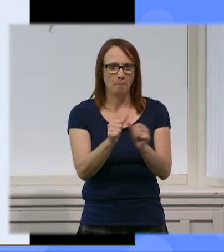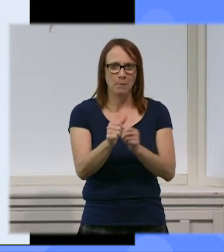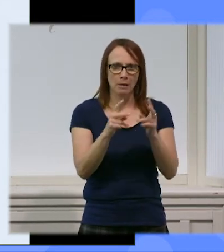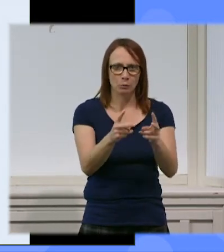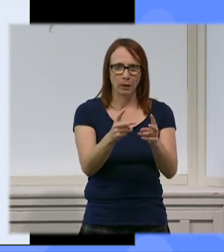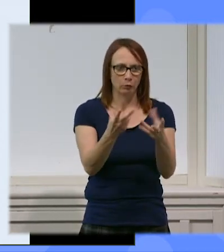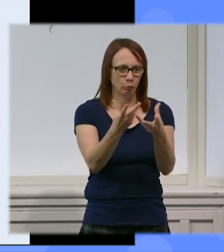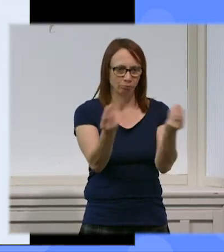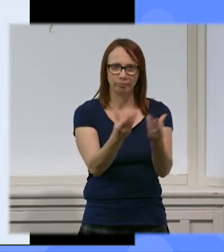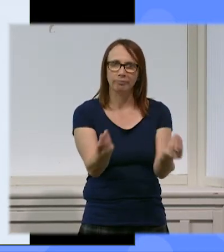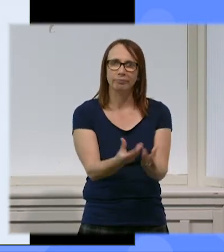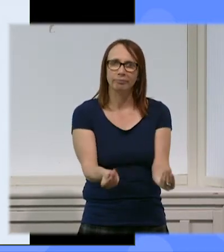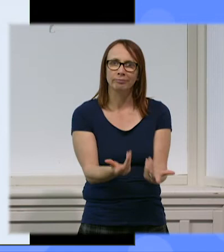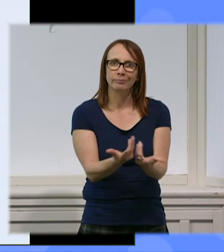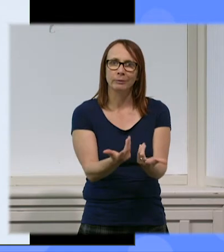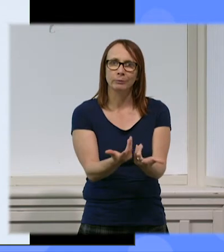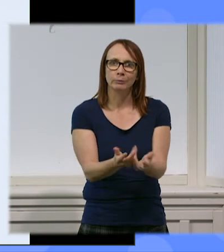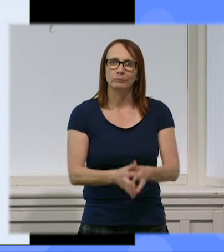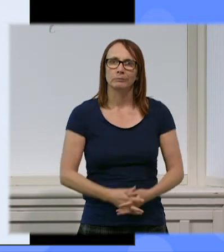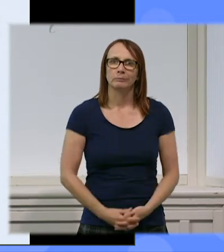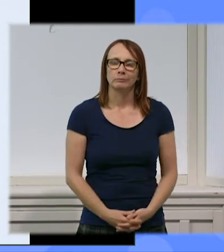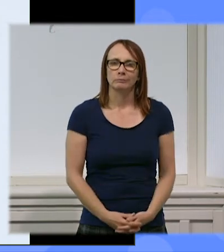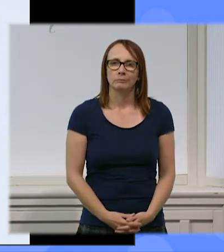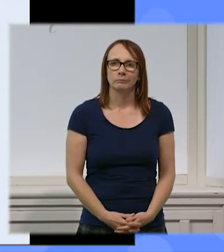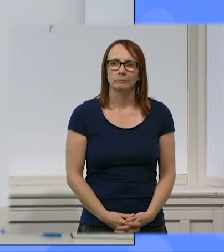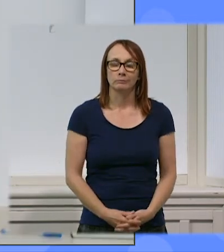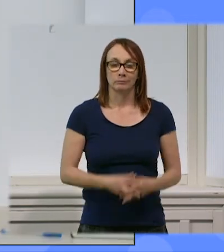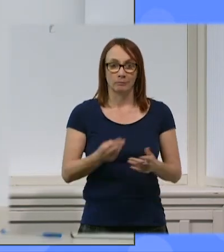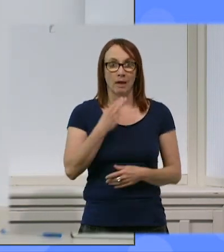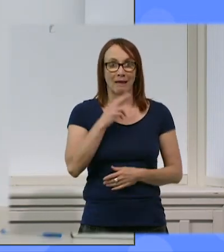brexit now this afternoon you're going to hear from three speakers with three